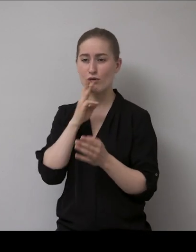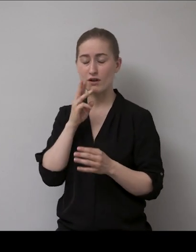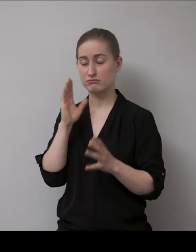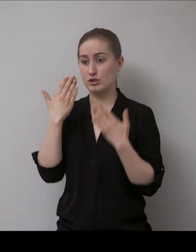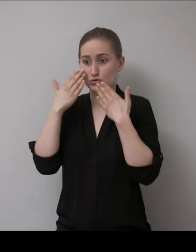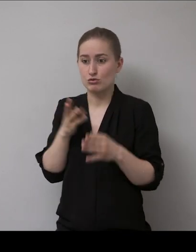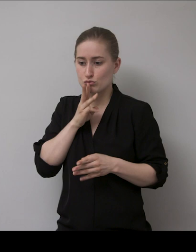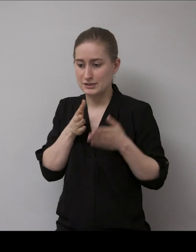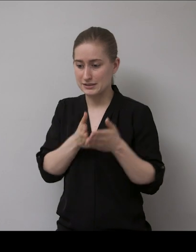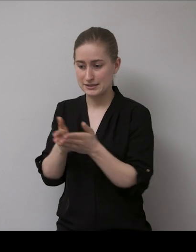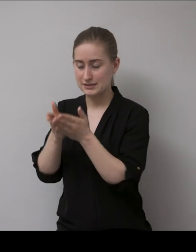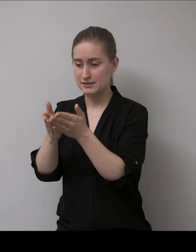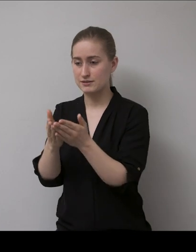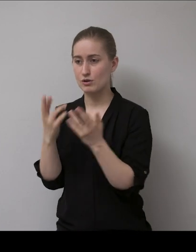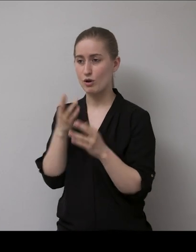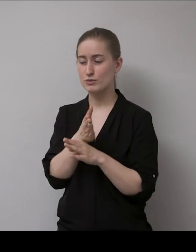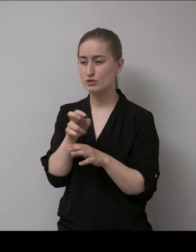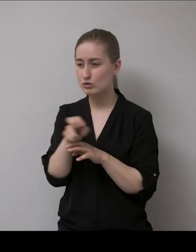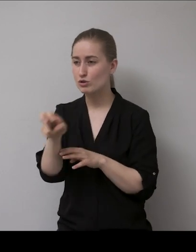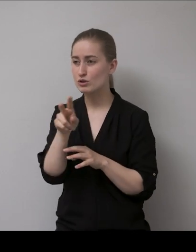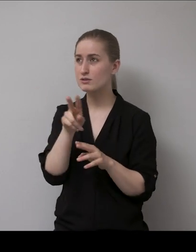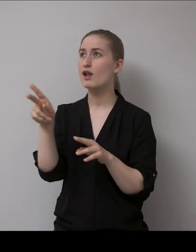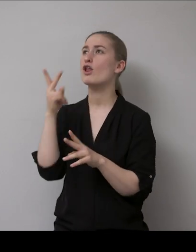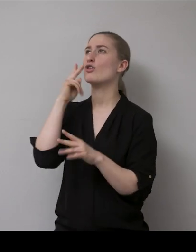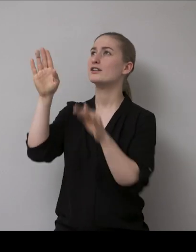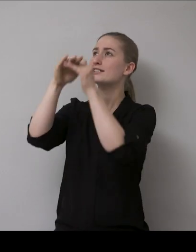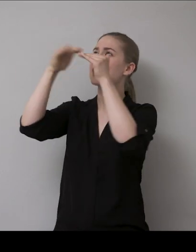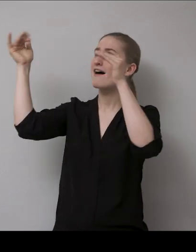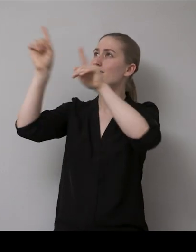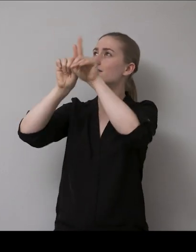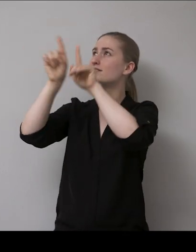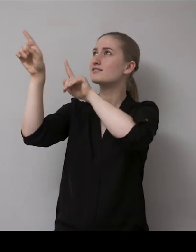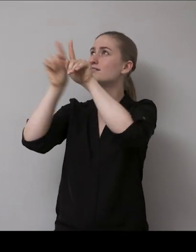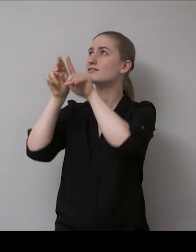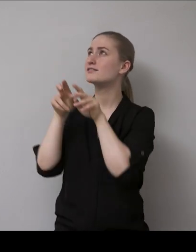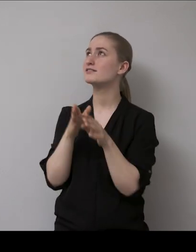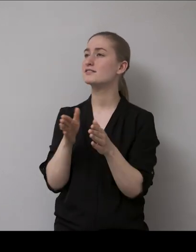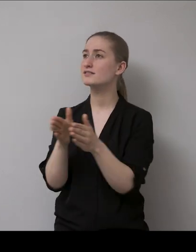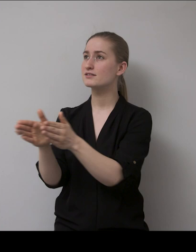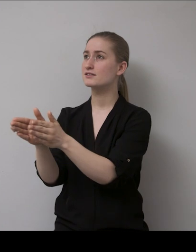"May its course be guided by looking to the heavens, "and the voyage promote the good of humankind."